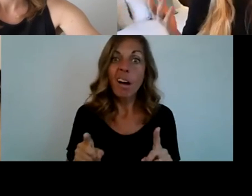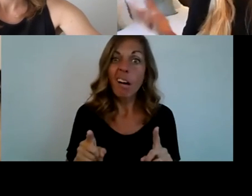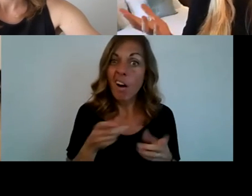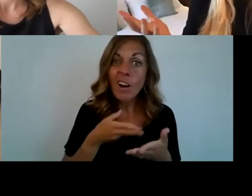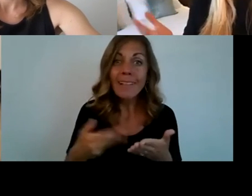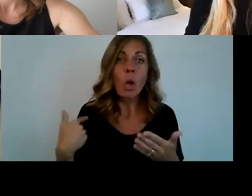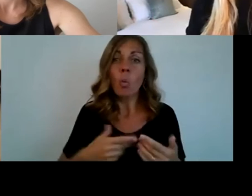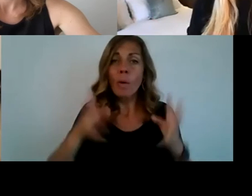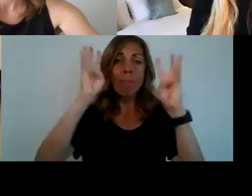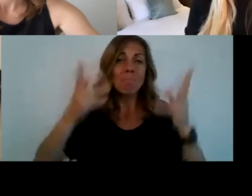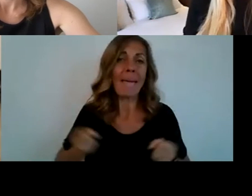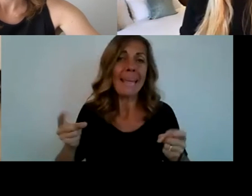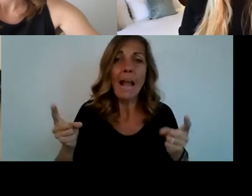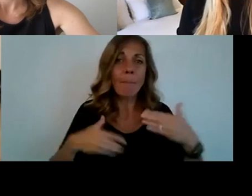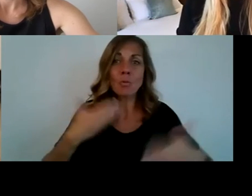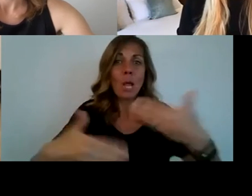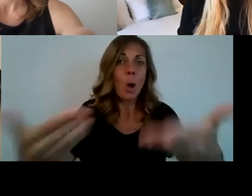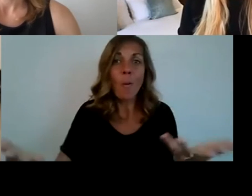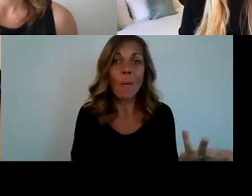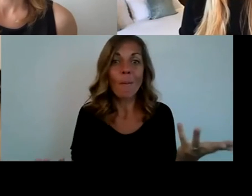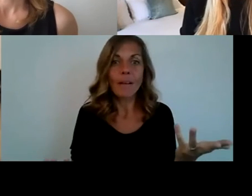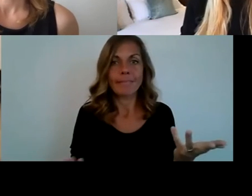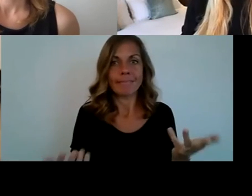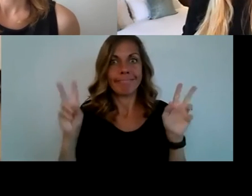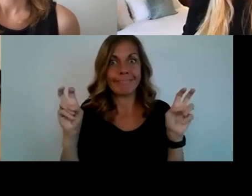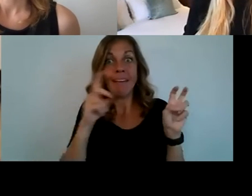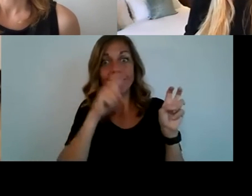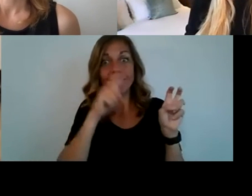That's the reality. There is a little bit of fake it until you make it. But when something